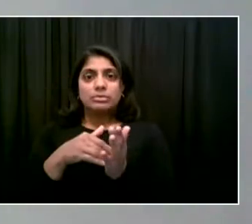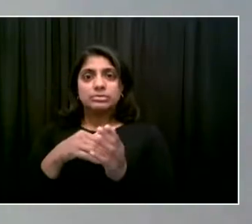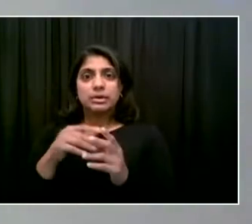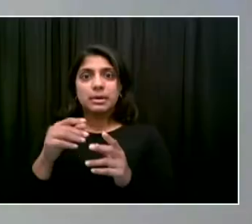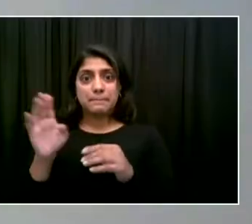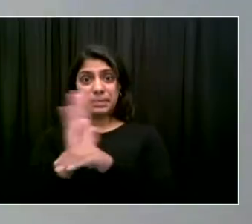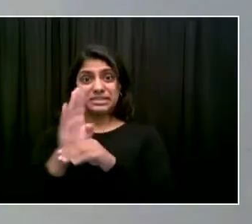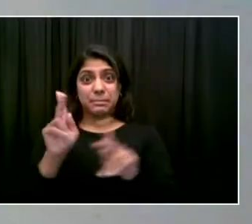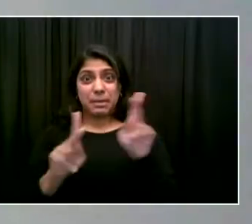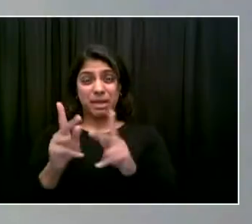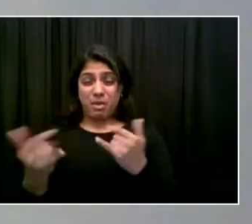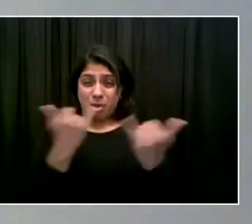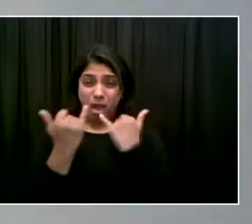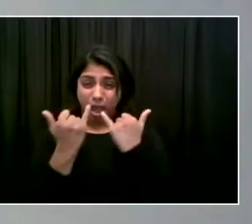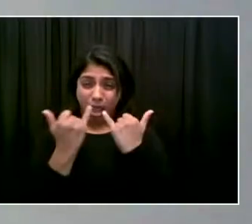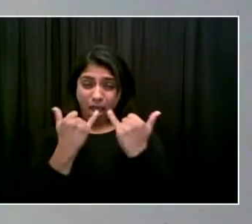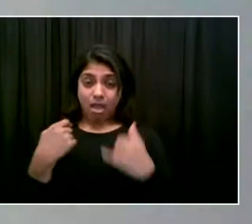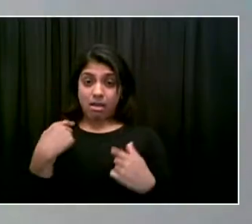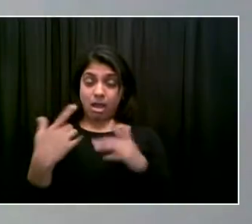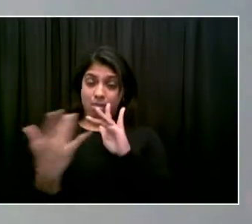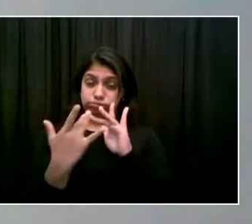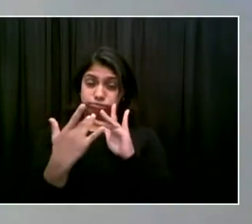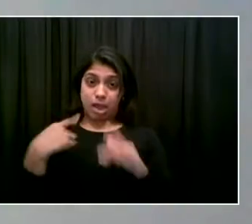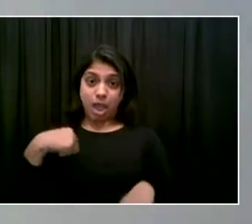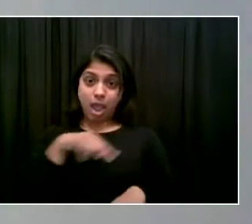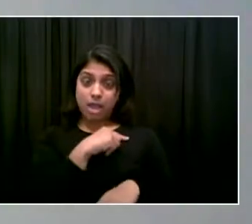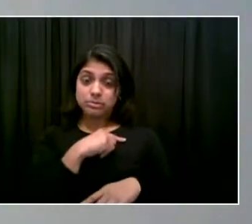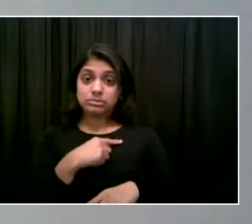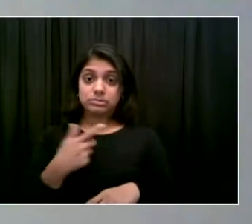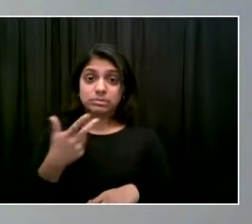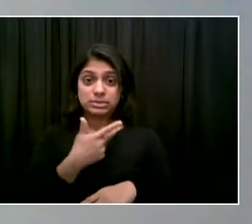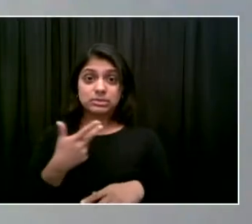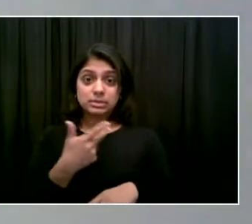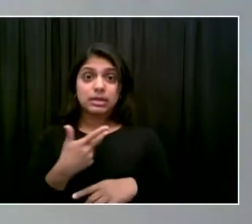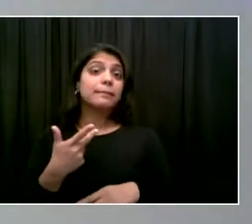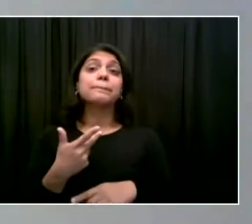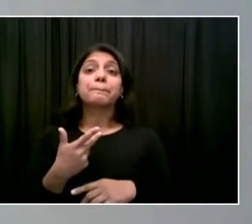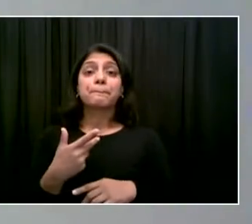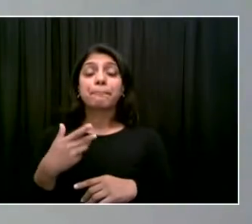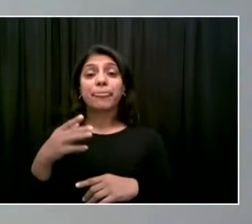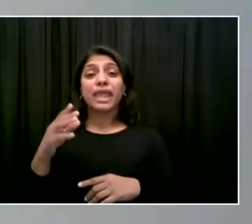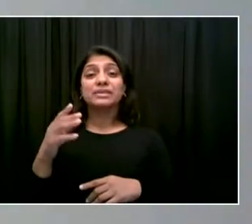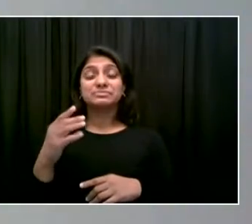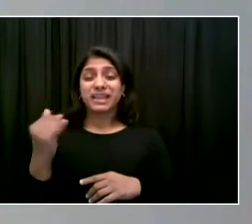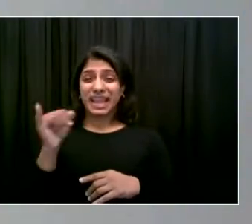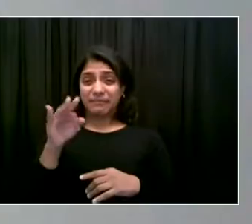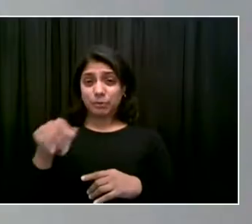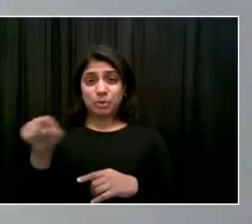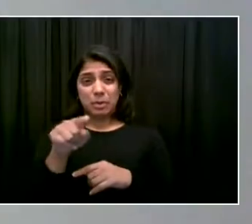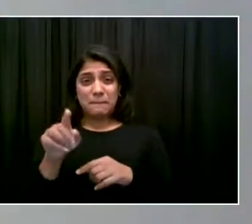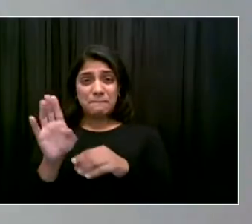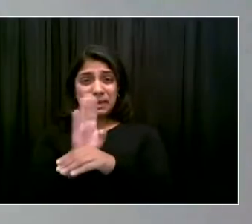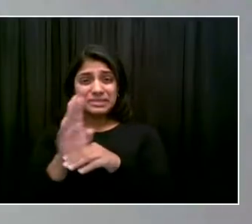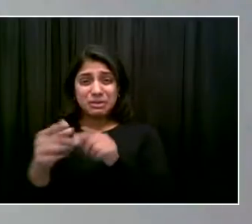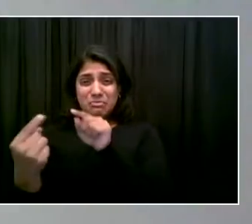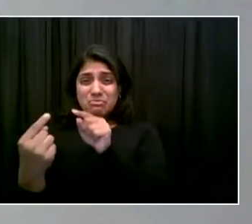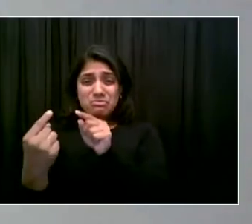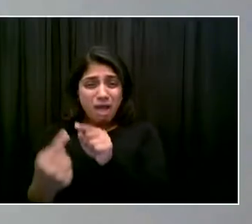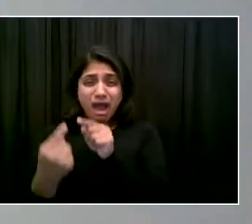BUSINESESS HAVE PUBLIC CONTACTED US THROUGH OUR HOTLINE. IF THERE'S PACIFIC CASES,